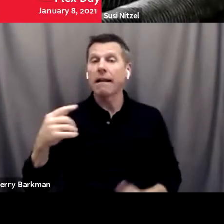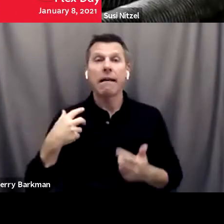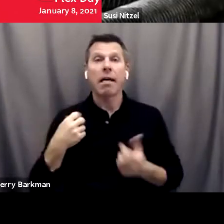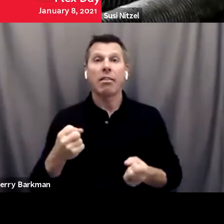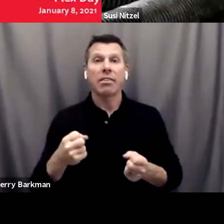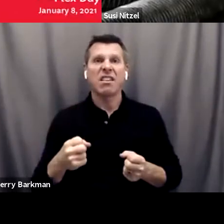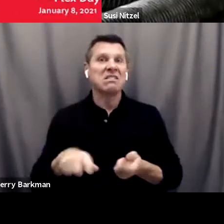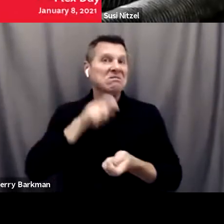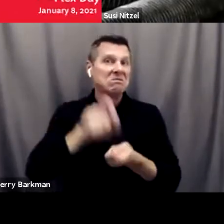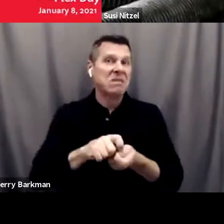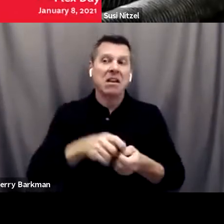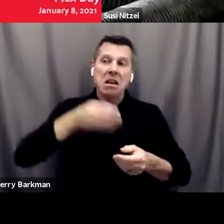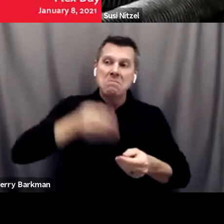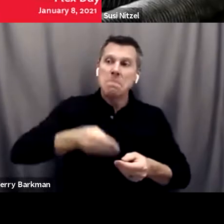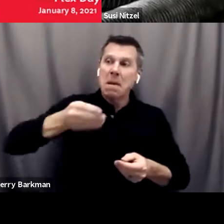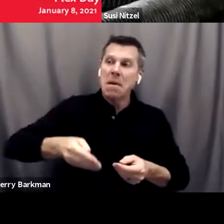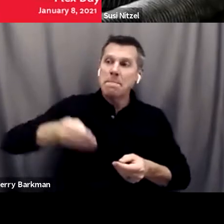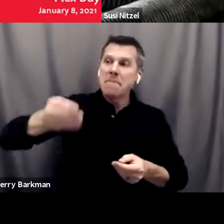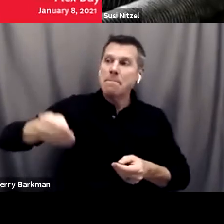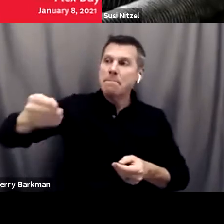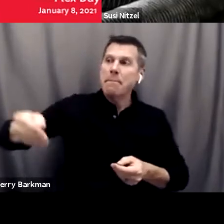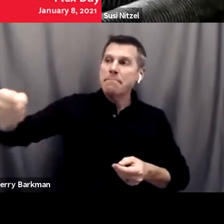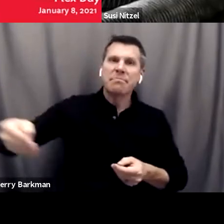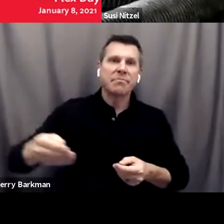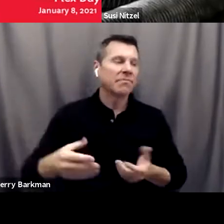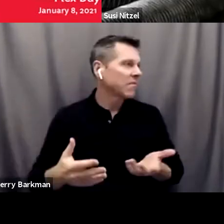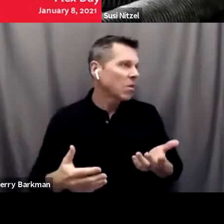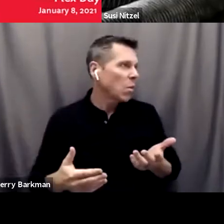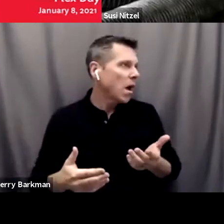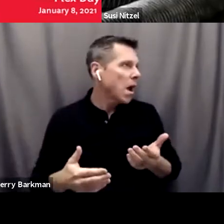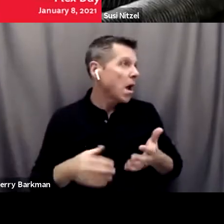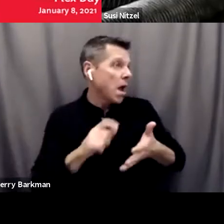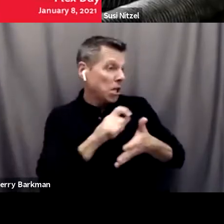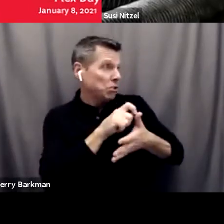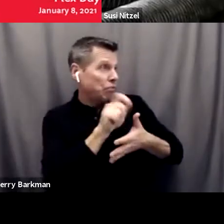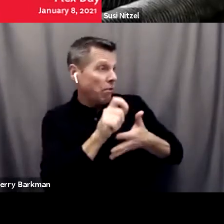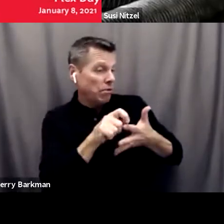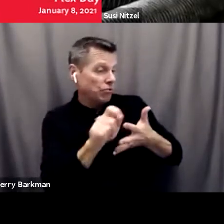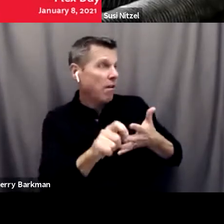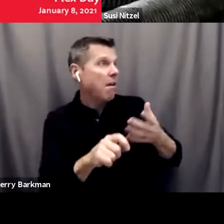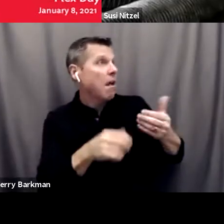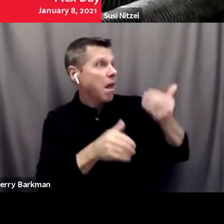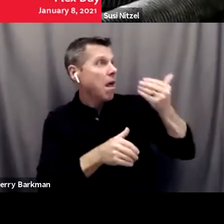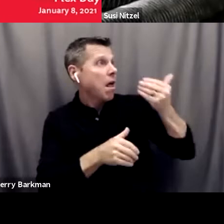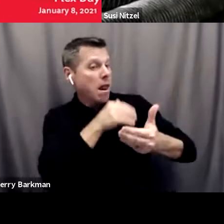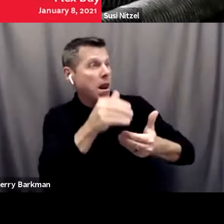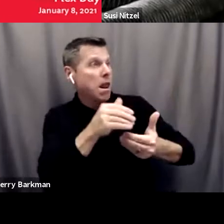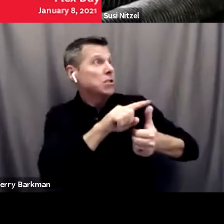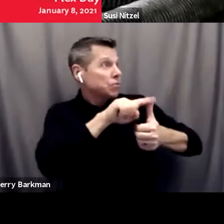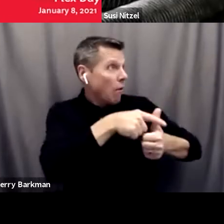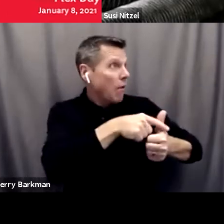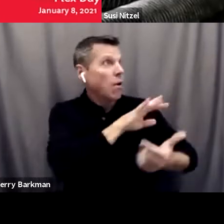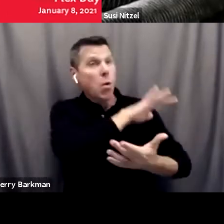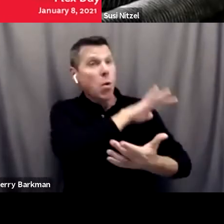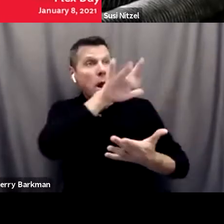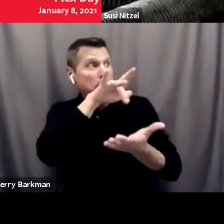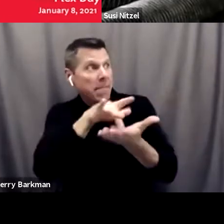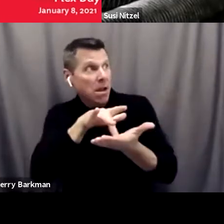case management, it is chicken in the process, and progress in the middle in the end, that's what I do. I do with my students.